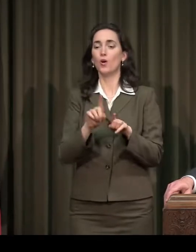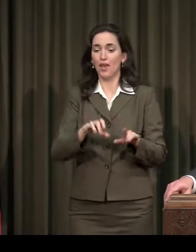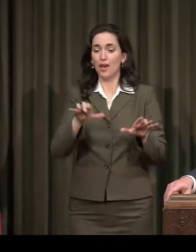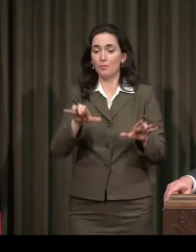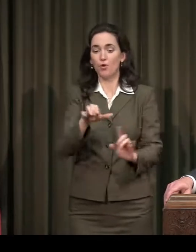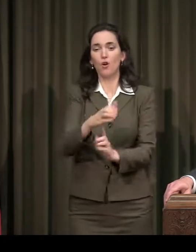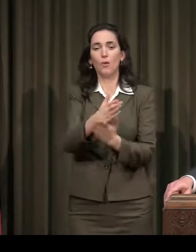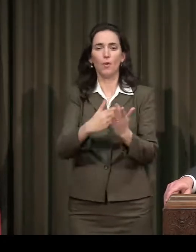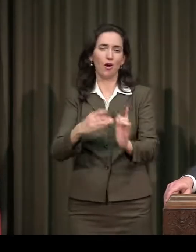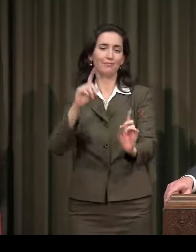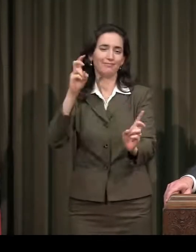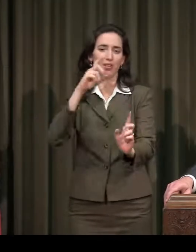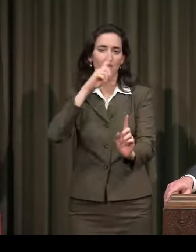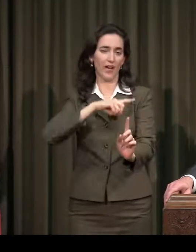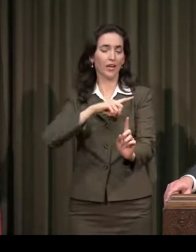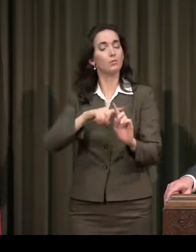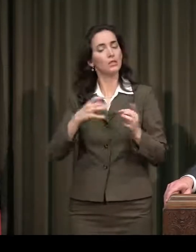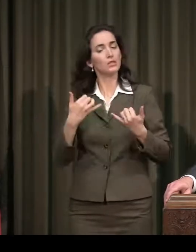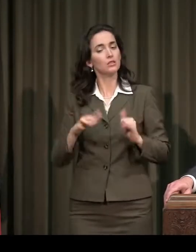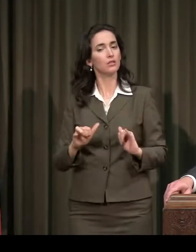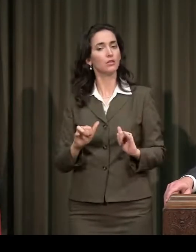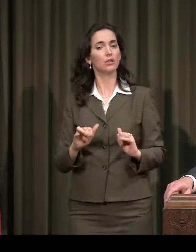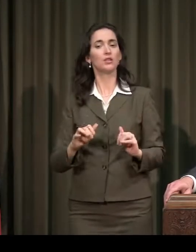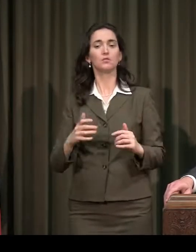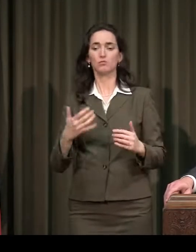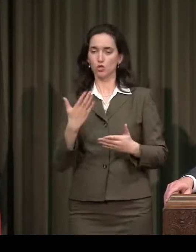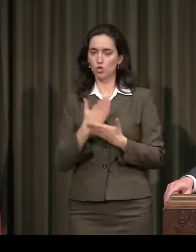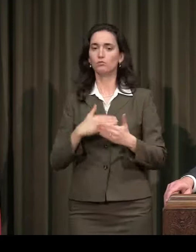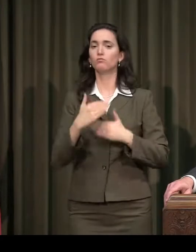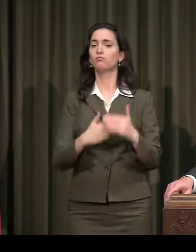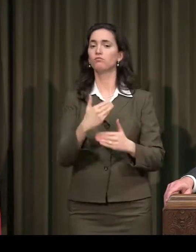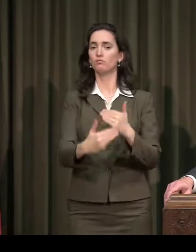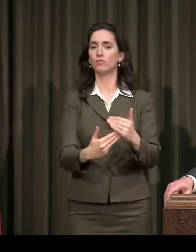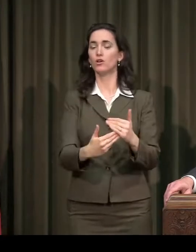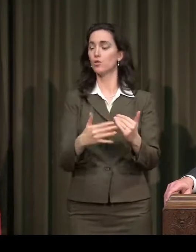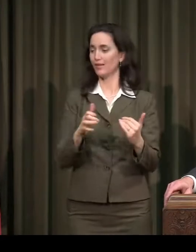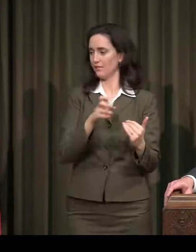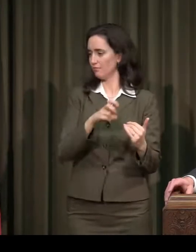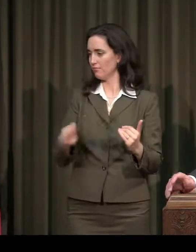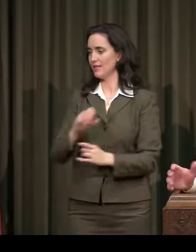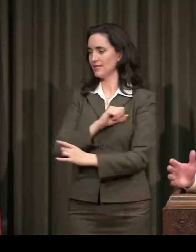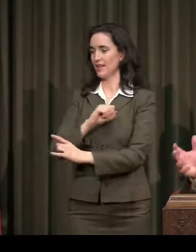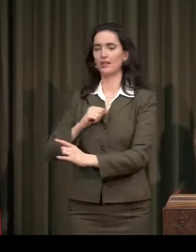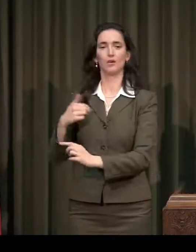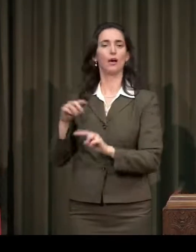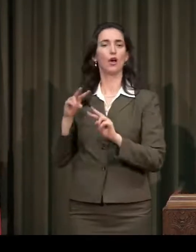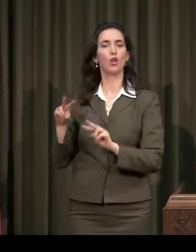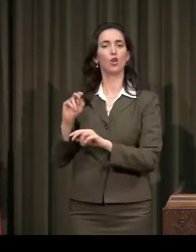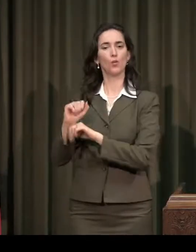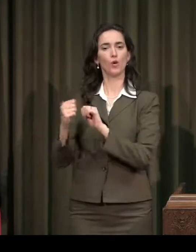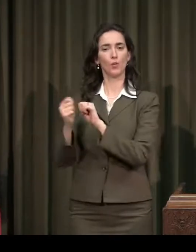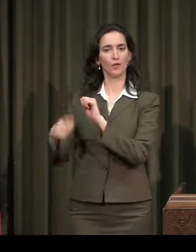something and now the Senate has some work to do and i look forward to working with them and then having whatever they